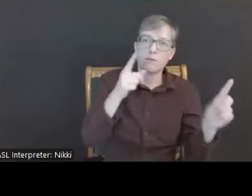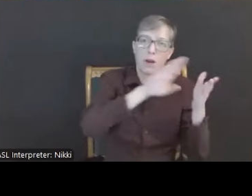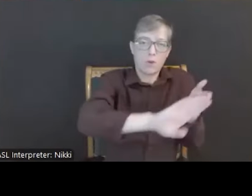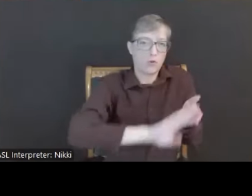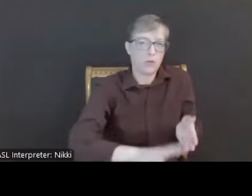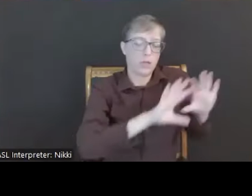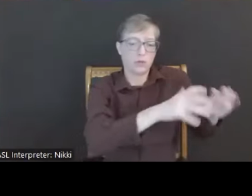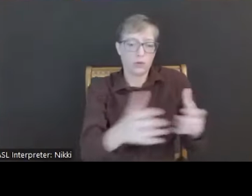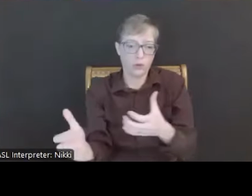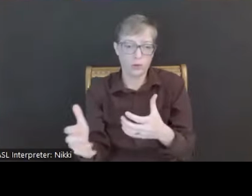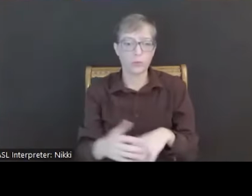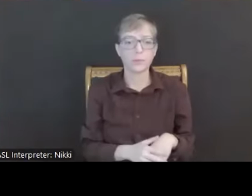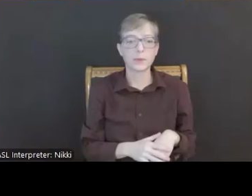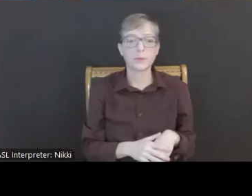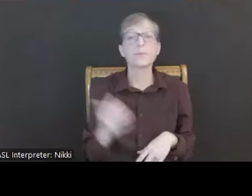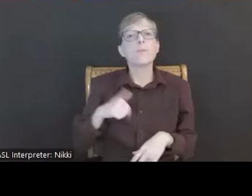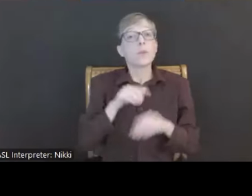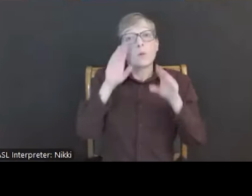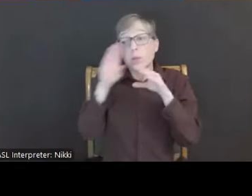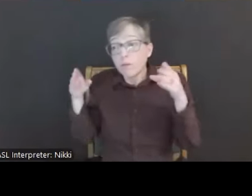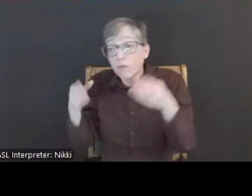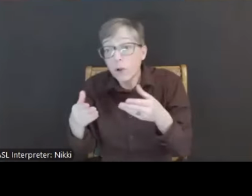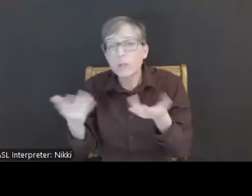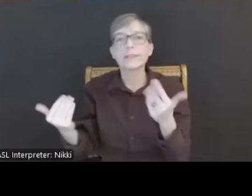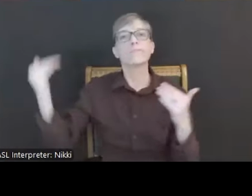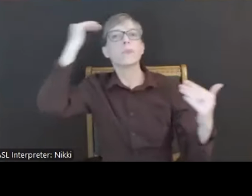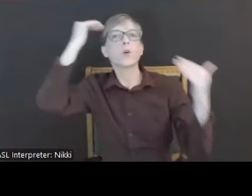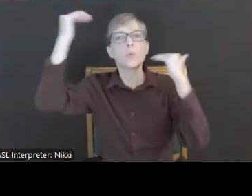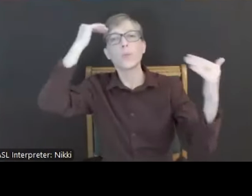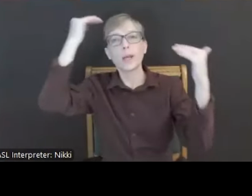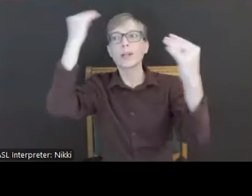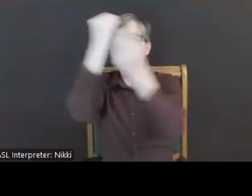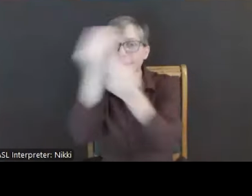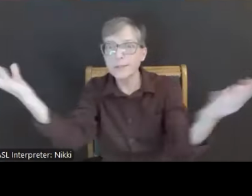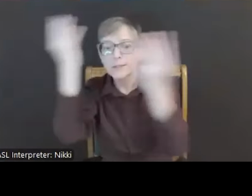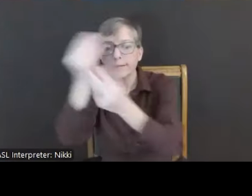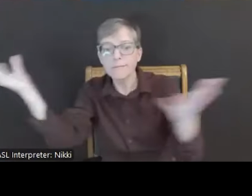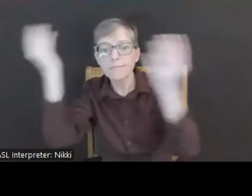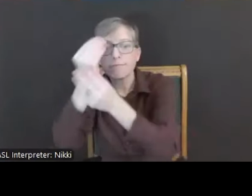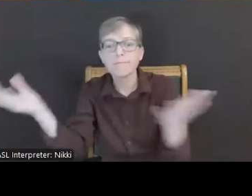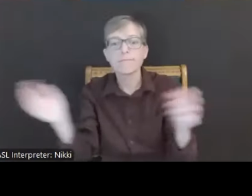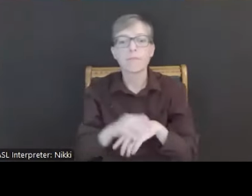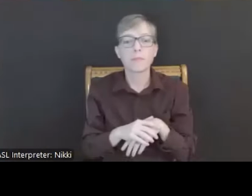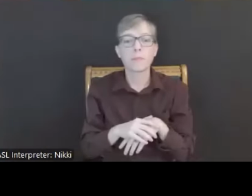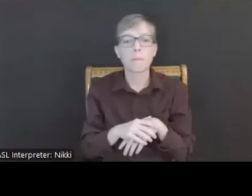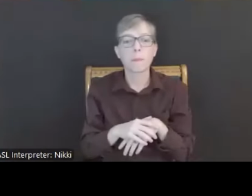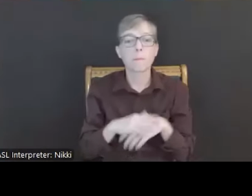addressing disparities in our service um engaging engaging and partnering with bipo communities